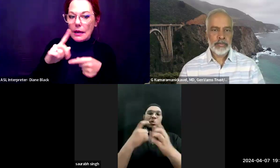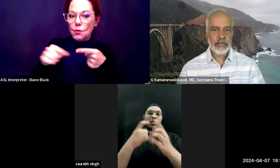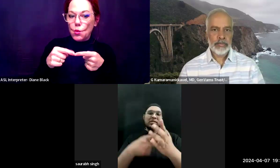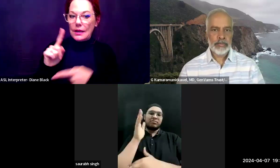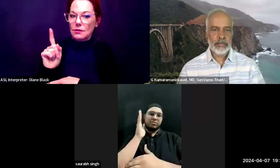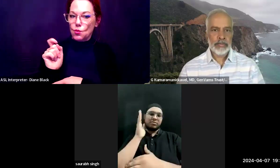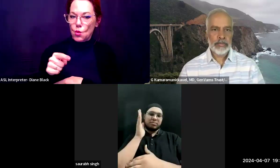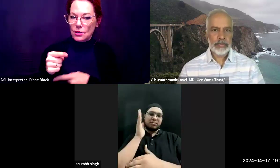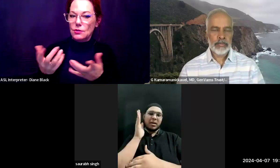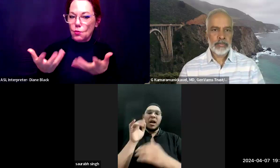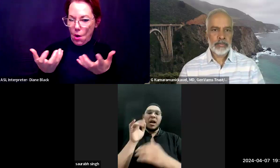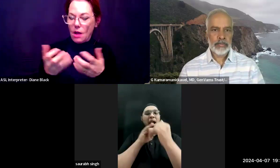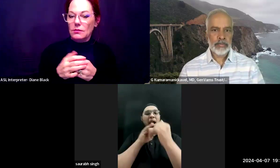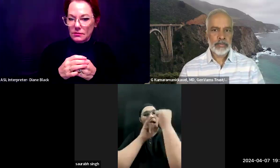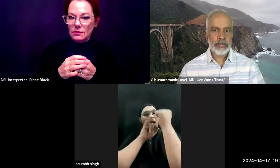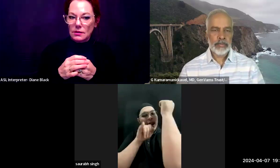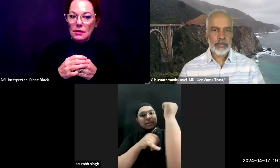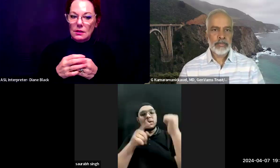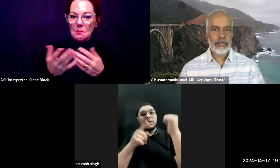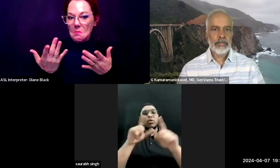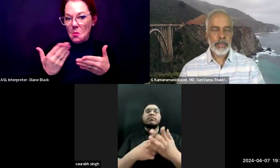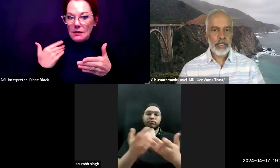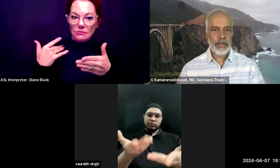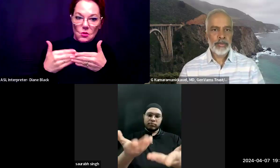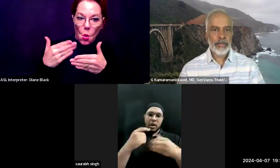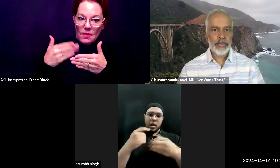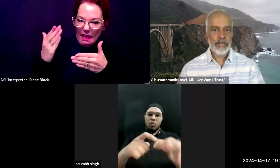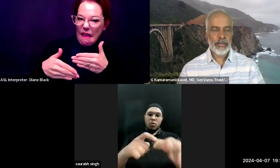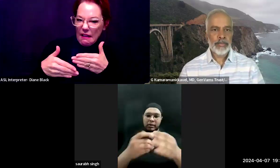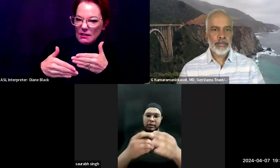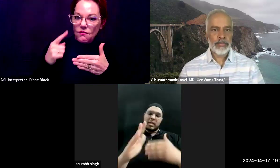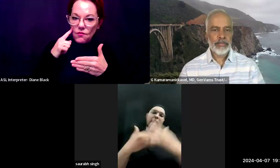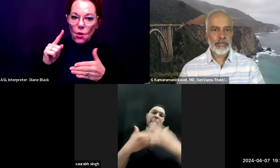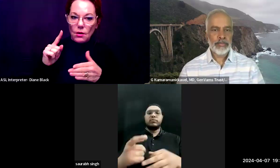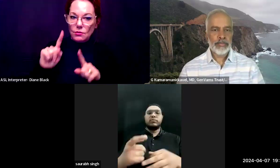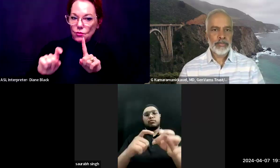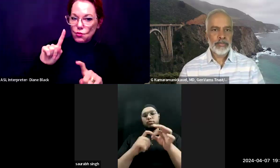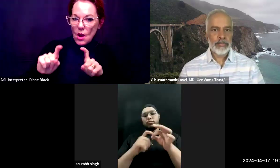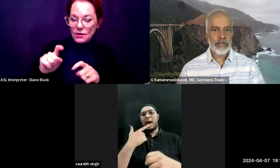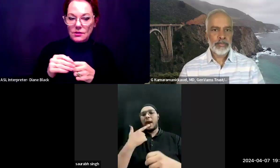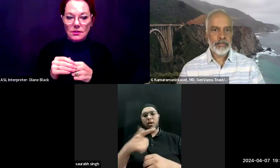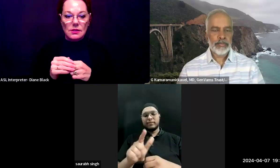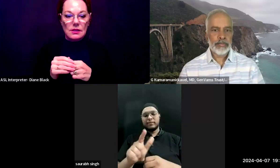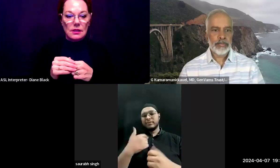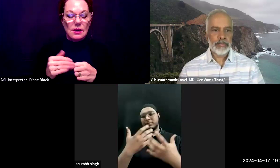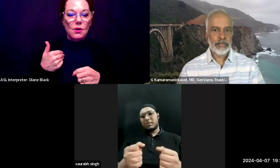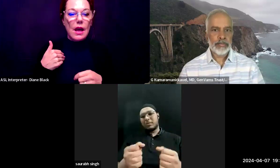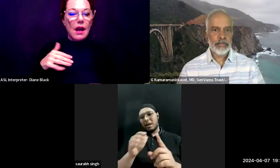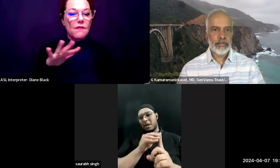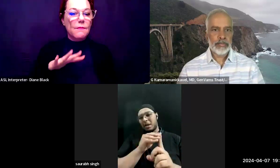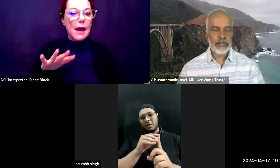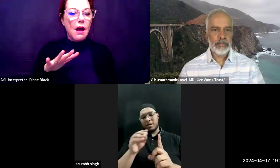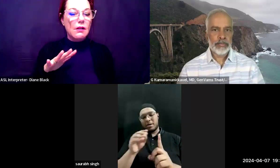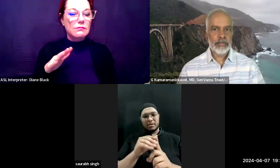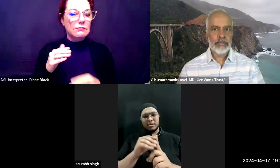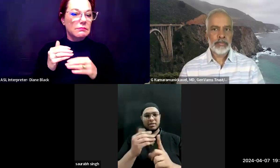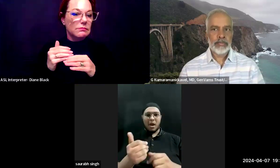rest of the questions towards the end. We have about almost a little over an hour for this